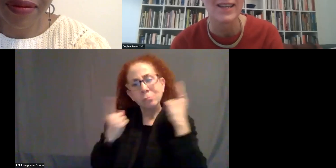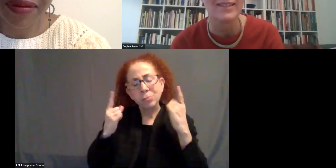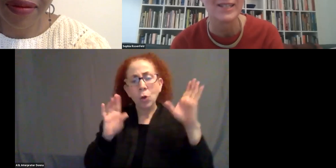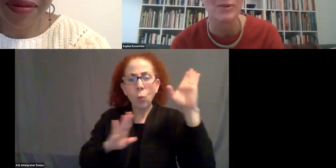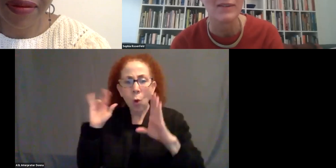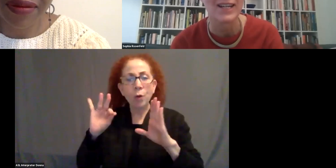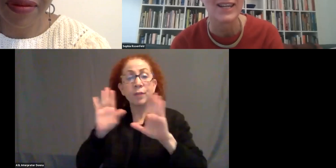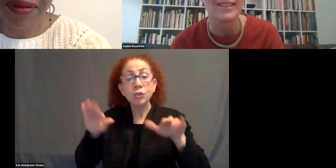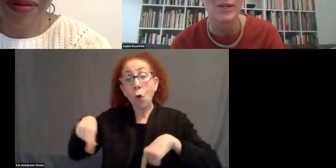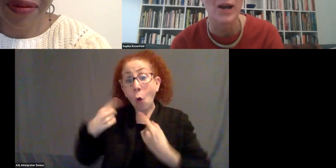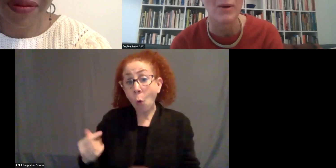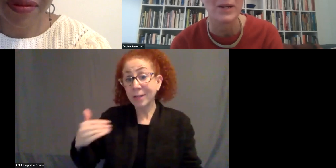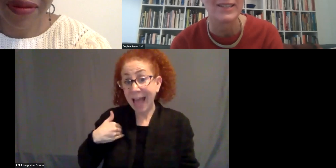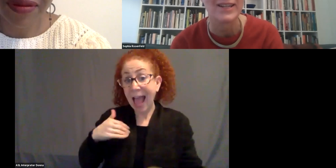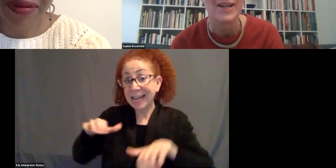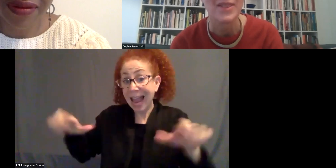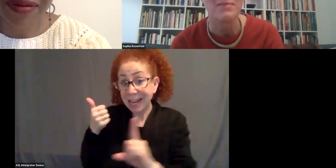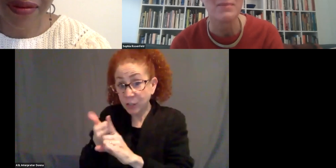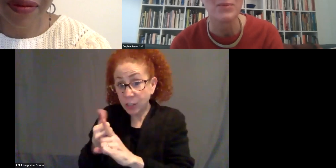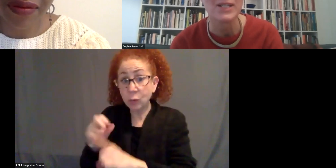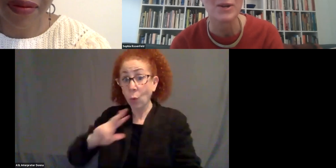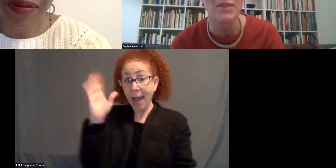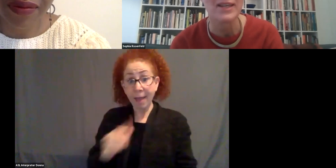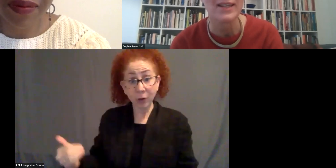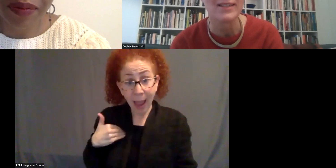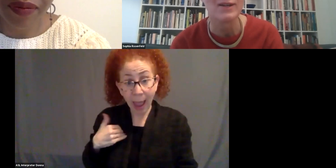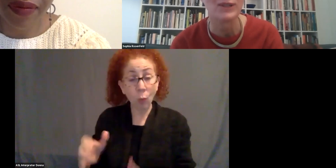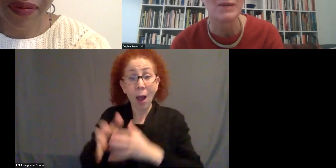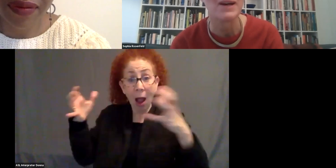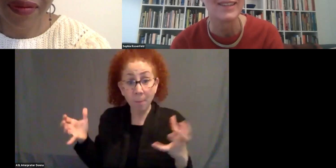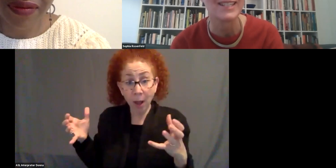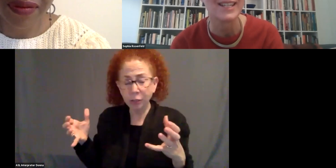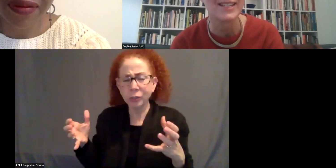had agency or never had agency or how much, that maybe we start thinking differently about agency